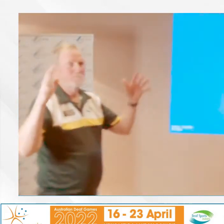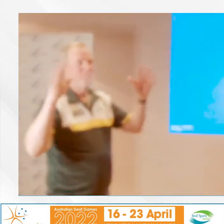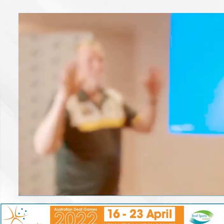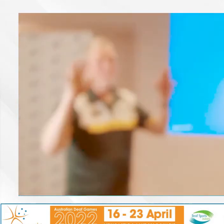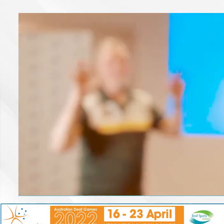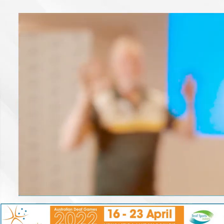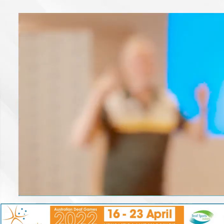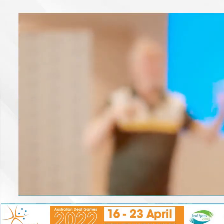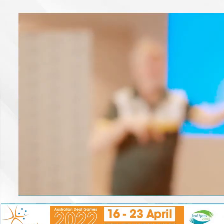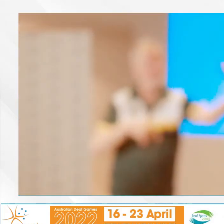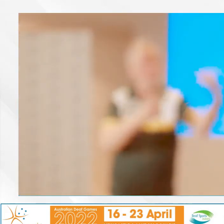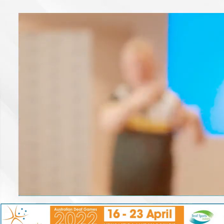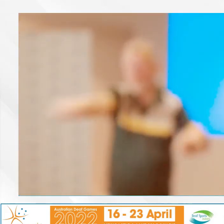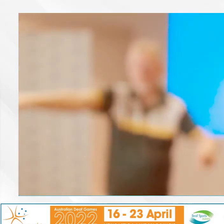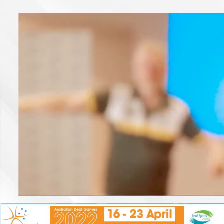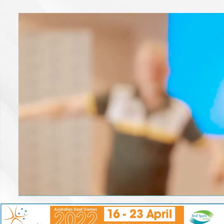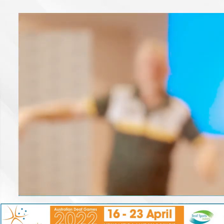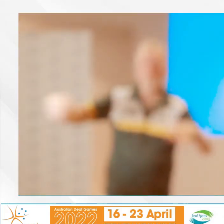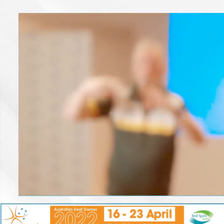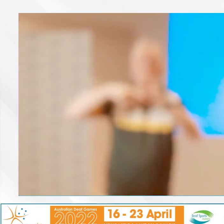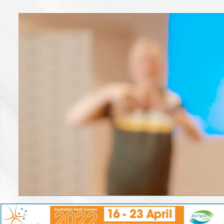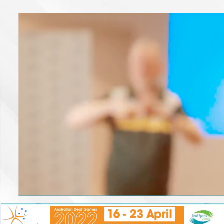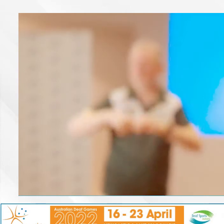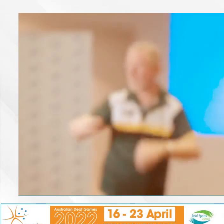great thank you